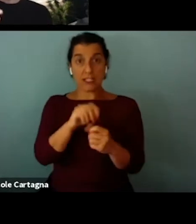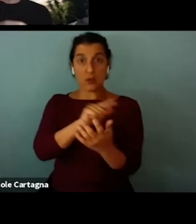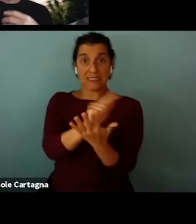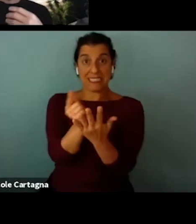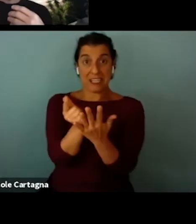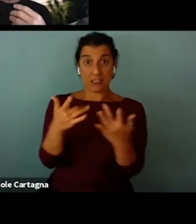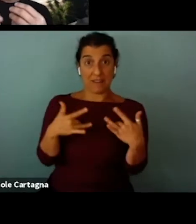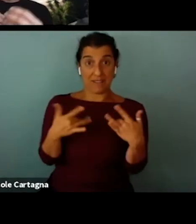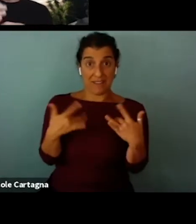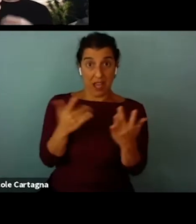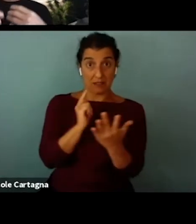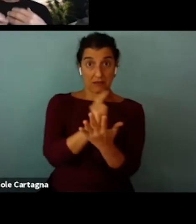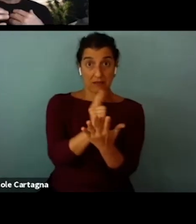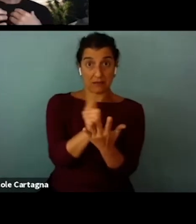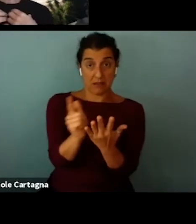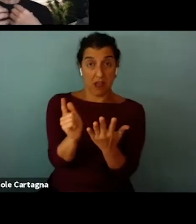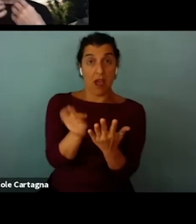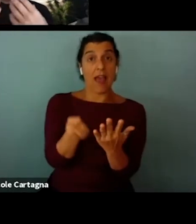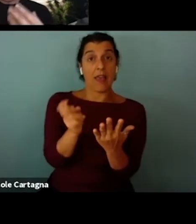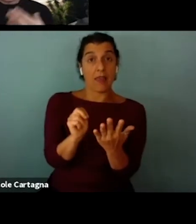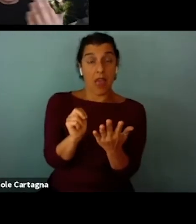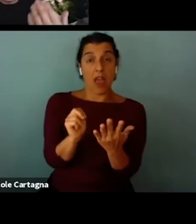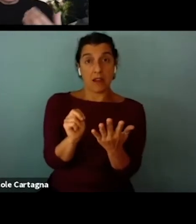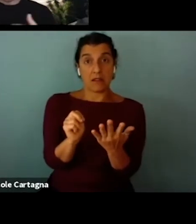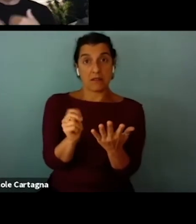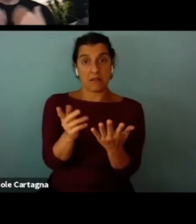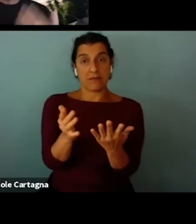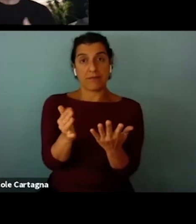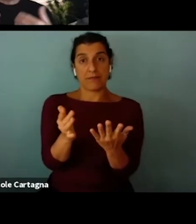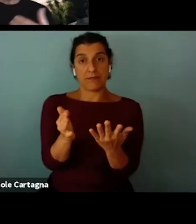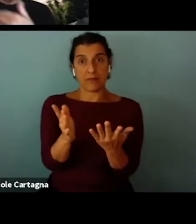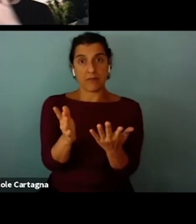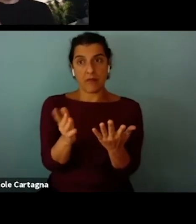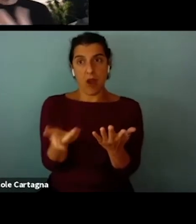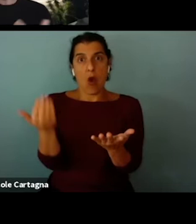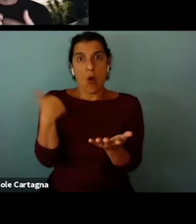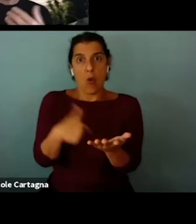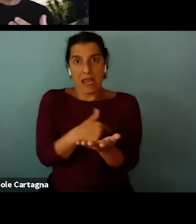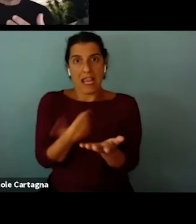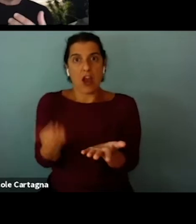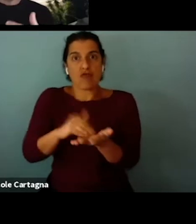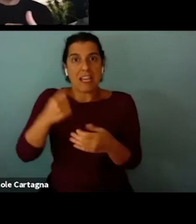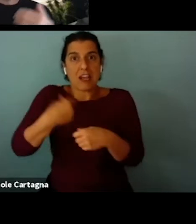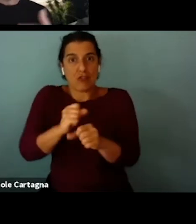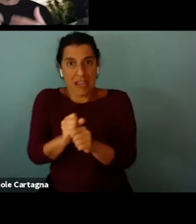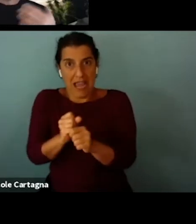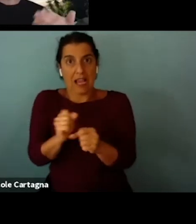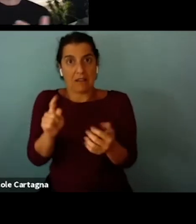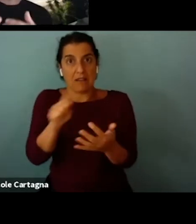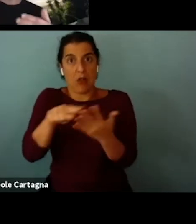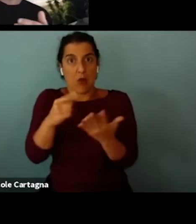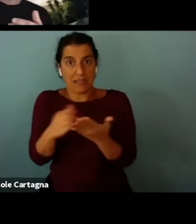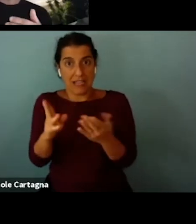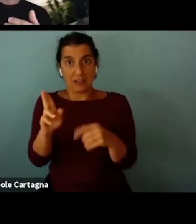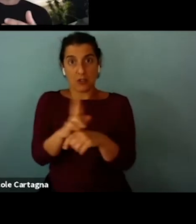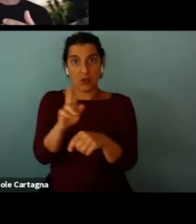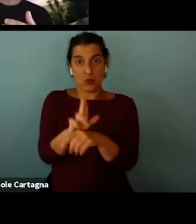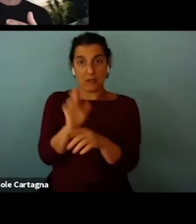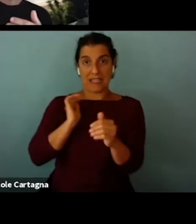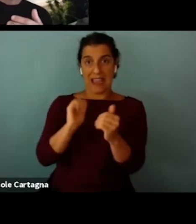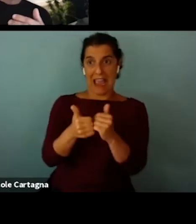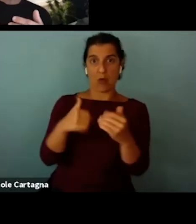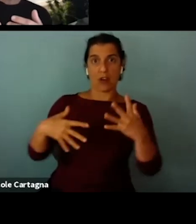and then how do we then recreate these types of things using our compressed representation so